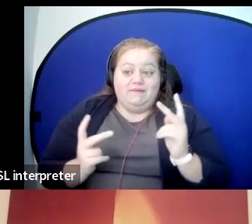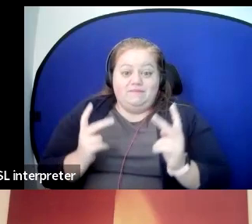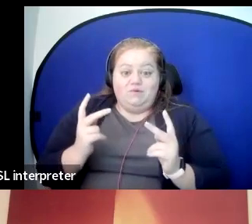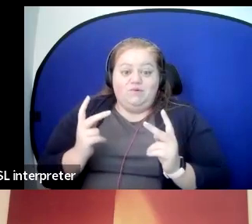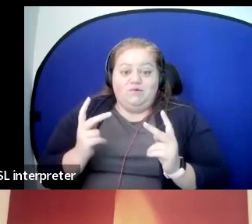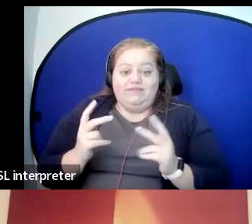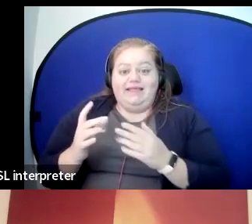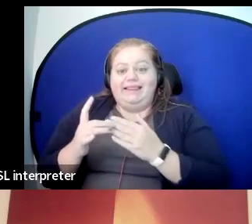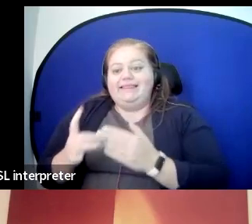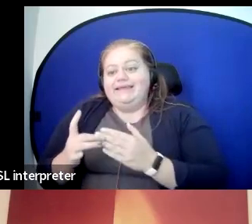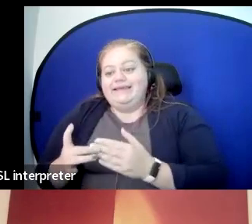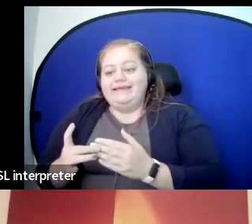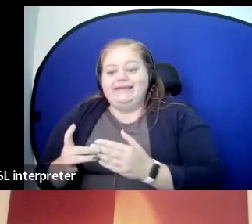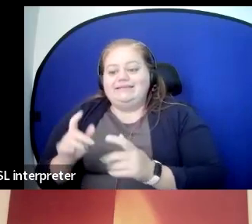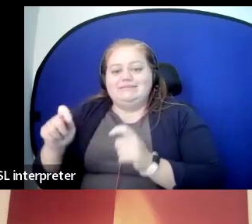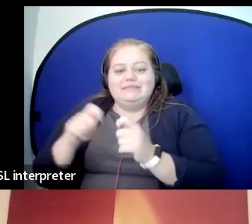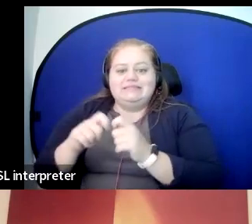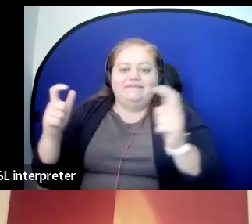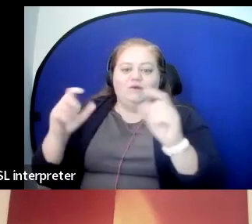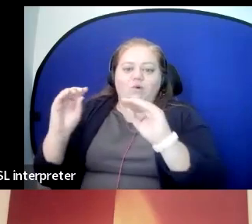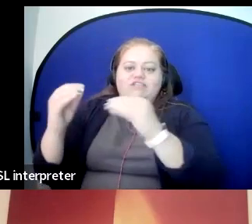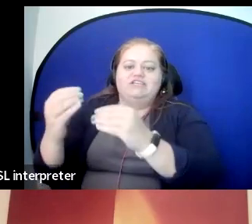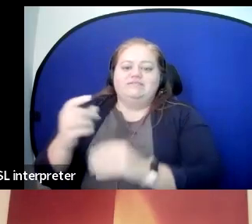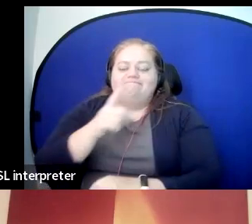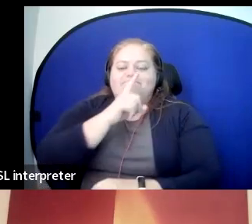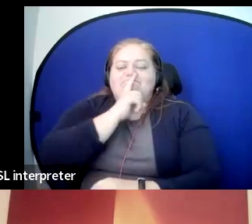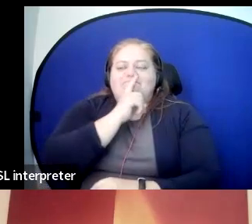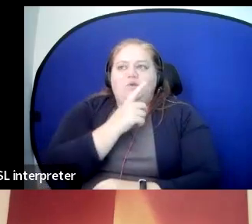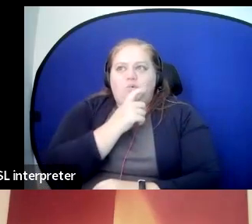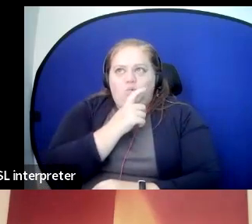leader in these organizations-- I'm not going to mention anyone specific here--